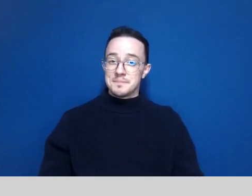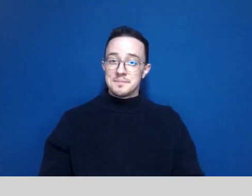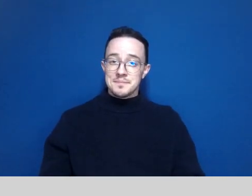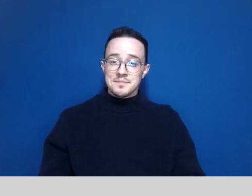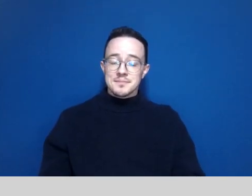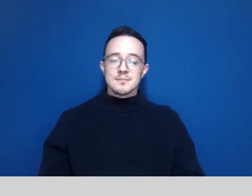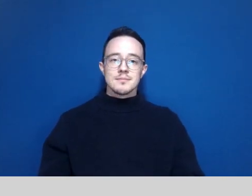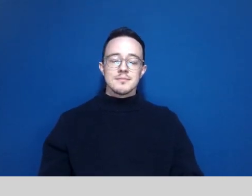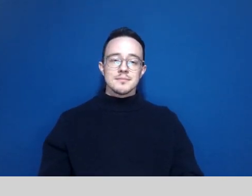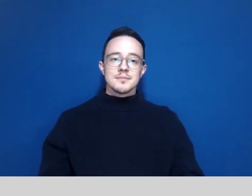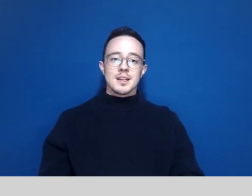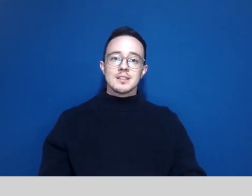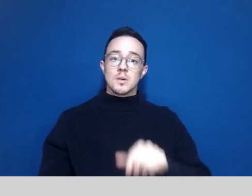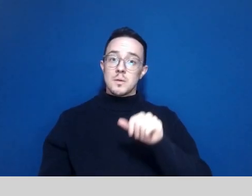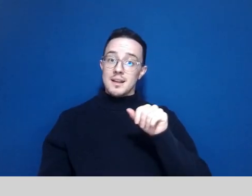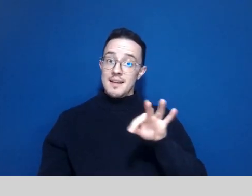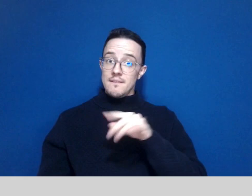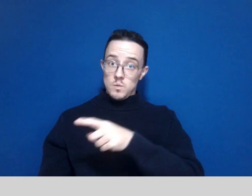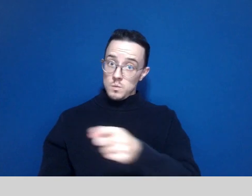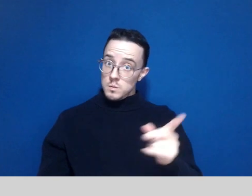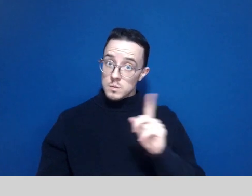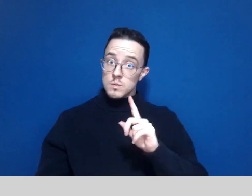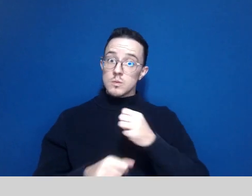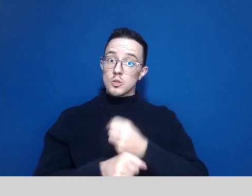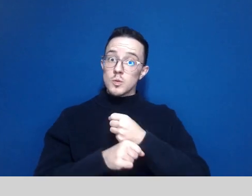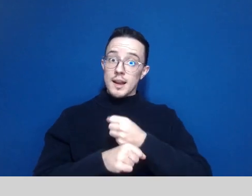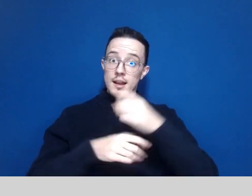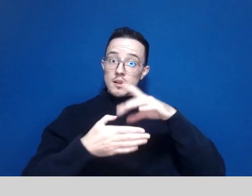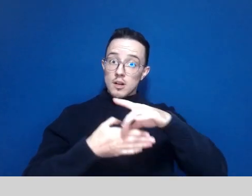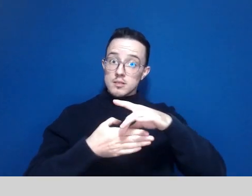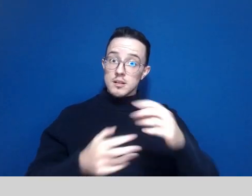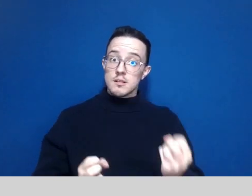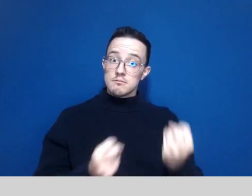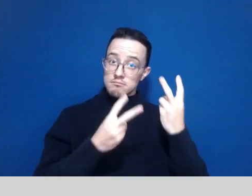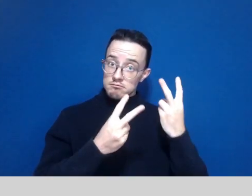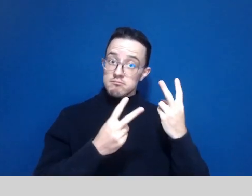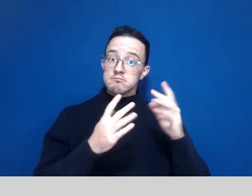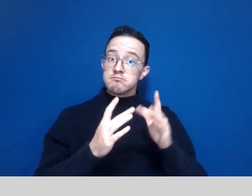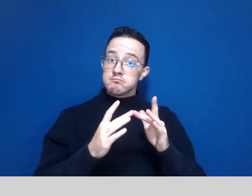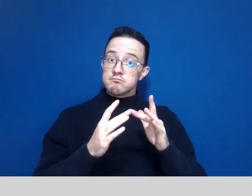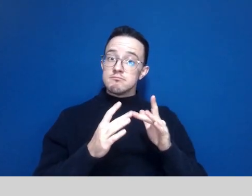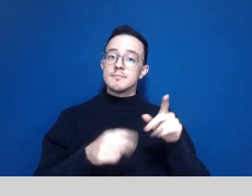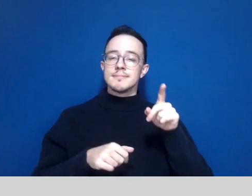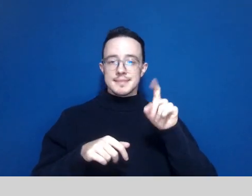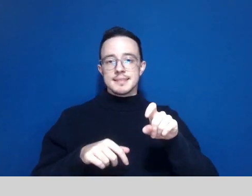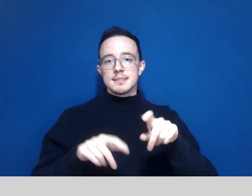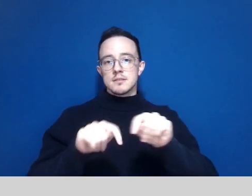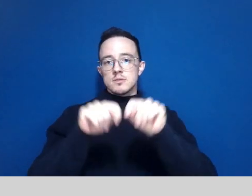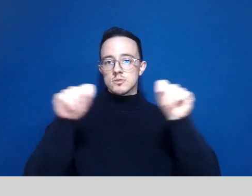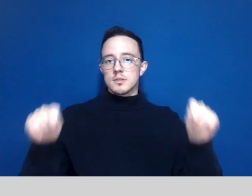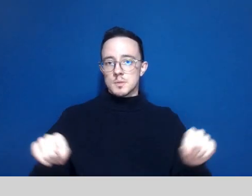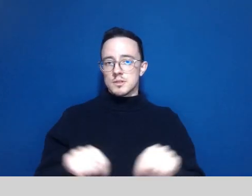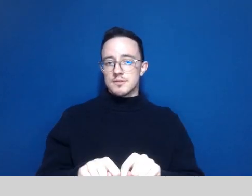you do need transcriptions. Now, I understand that for a lot of people